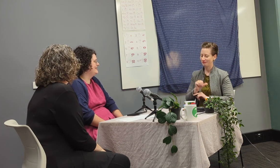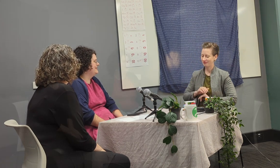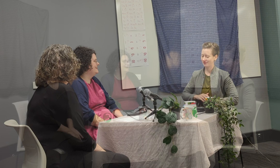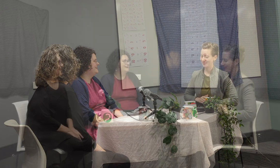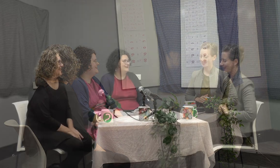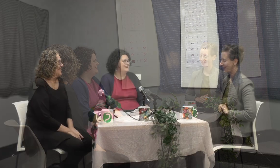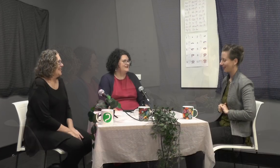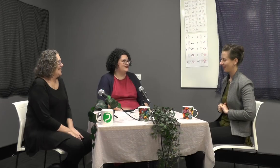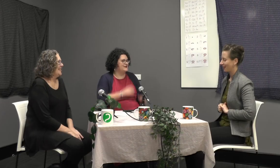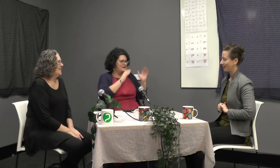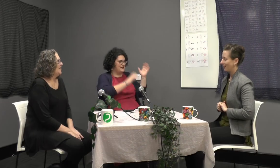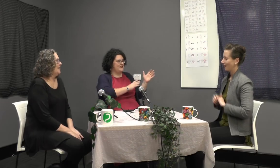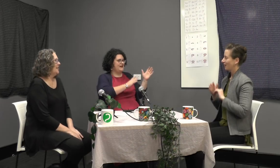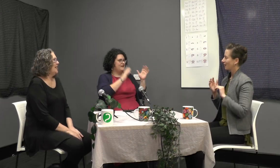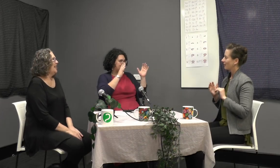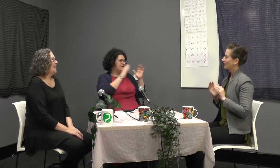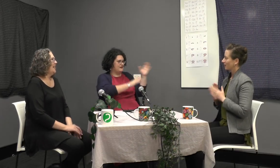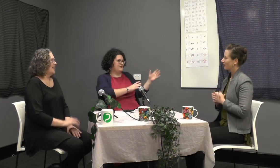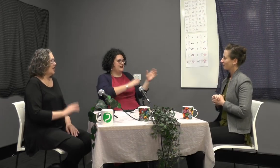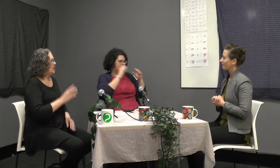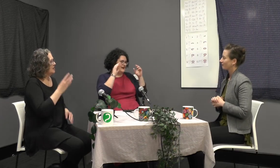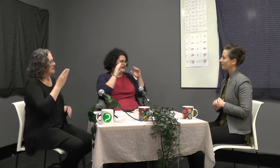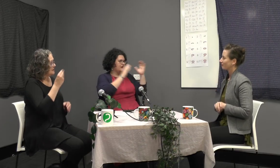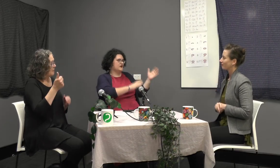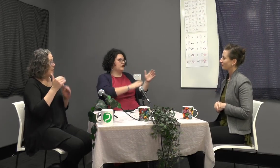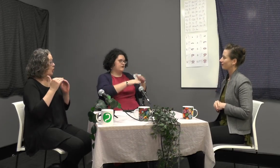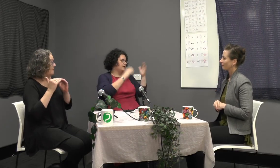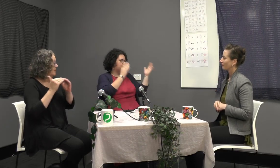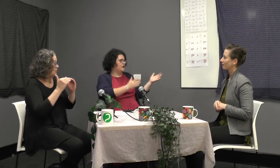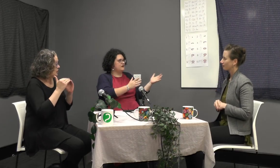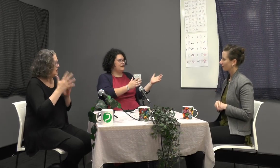G: Some parts of that are conventional signs, like here’s a word for “book” or something,